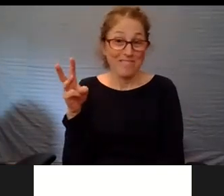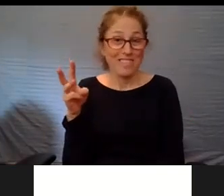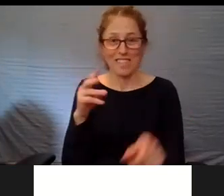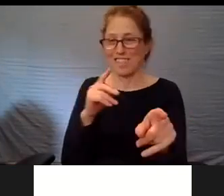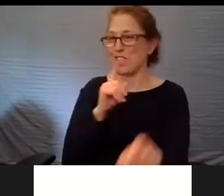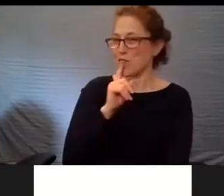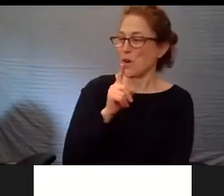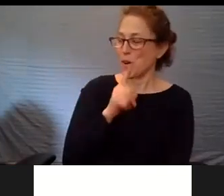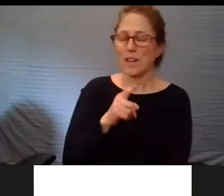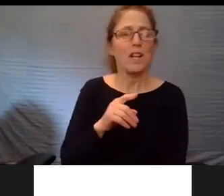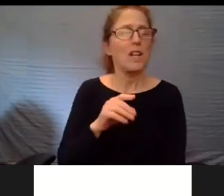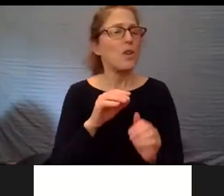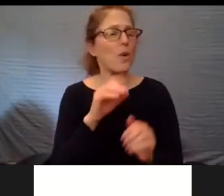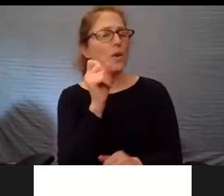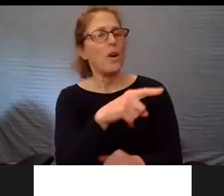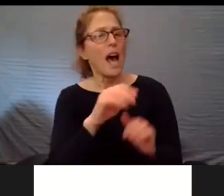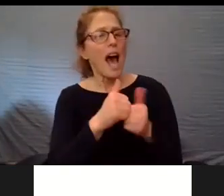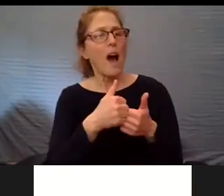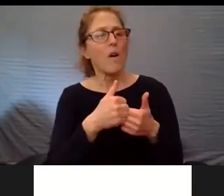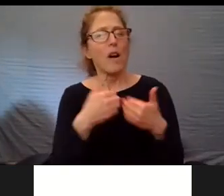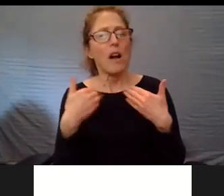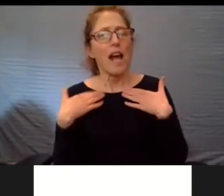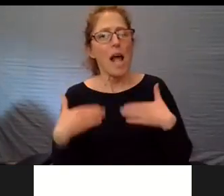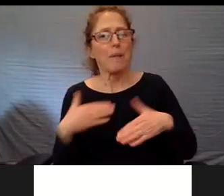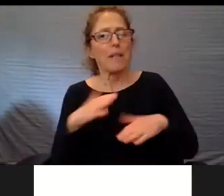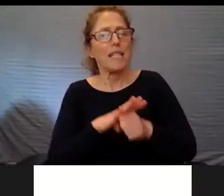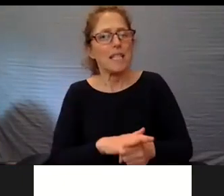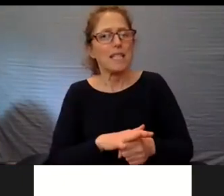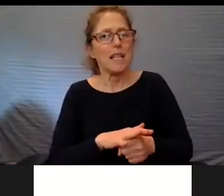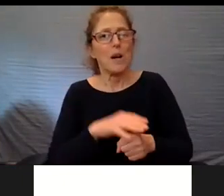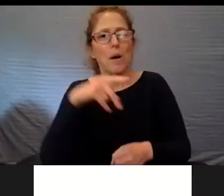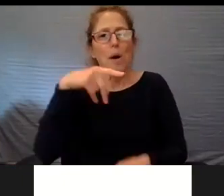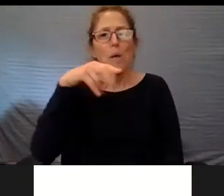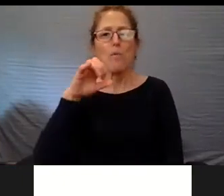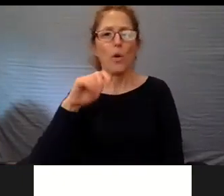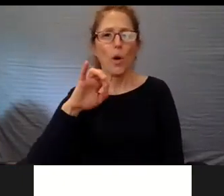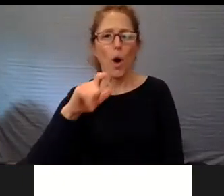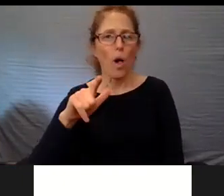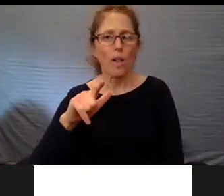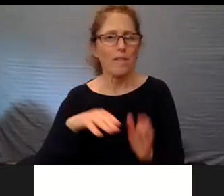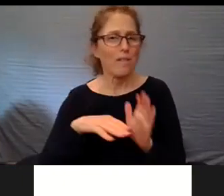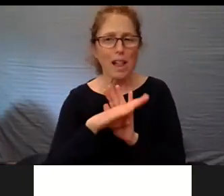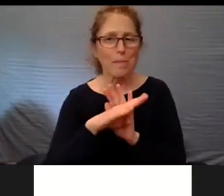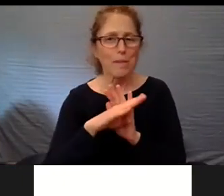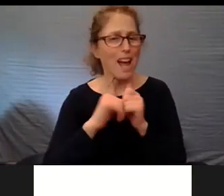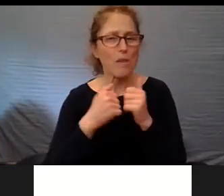How are ableist protocols like this developed, and how can we fight against them? Sure.